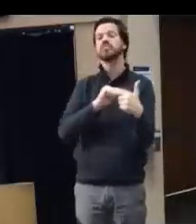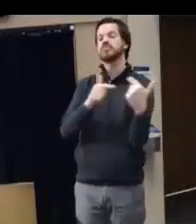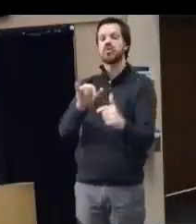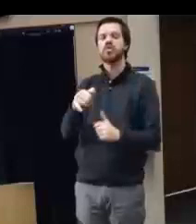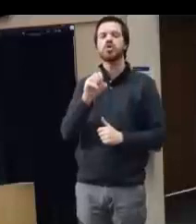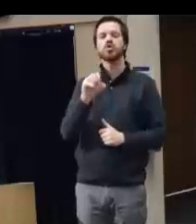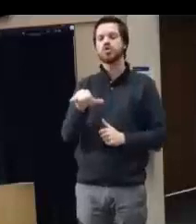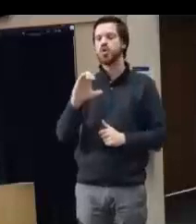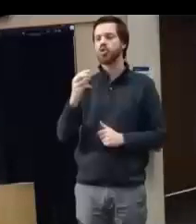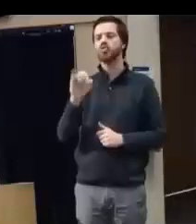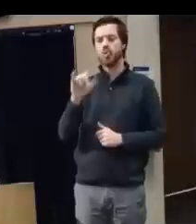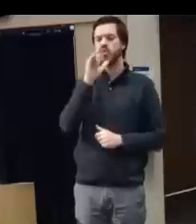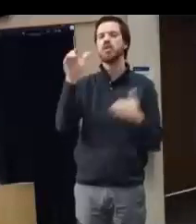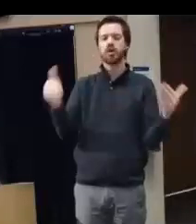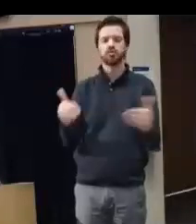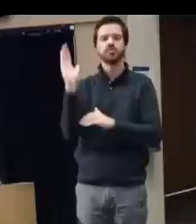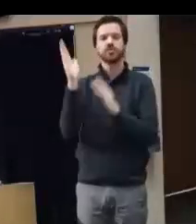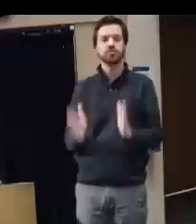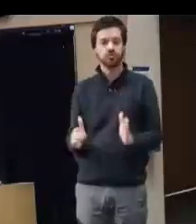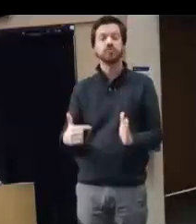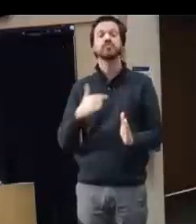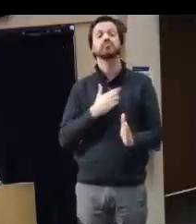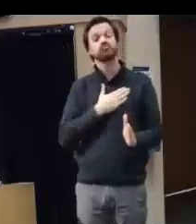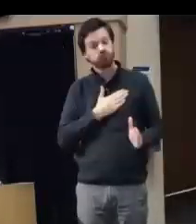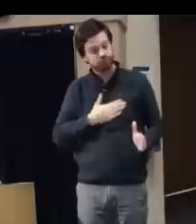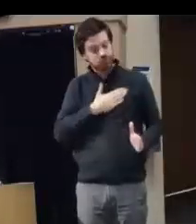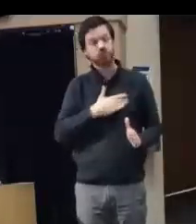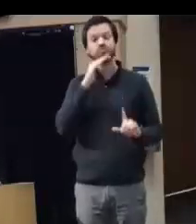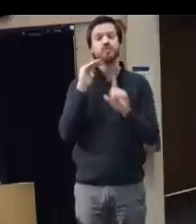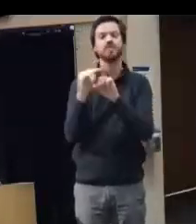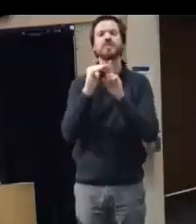will be introducing today's speaker um I get the pleasure of reminding us about some housekeeping